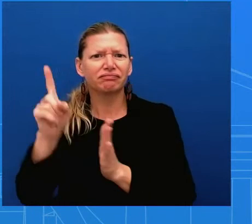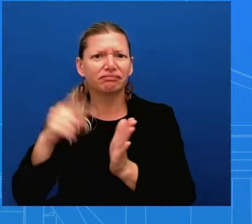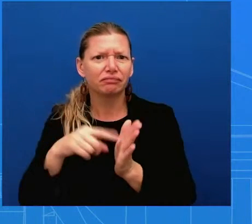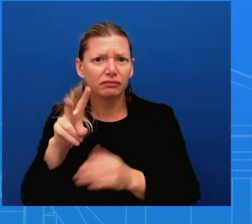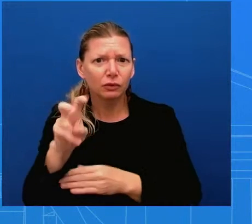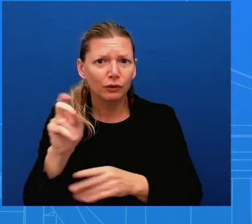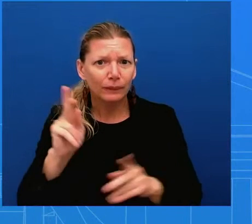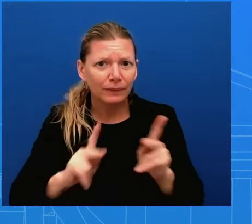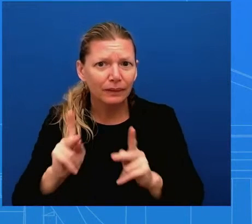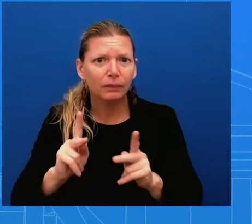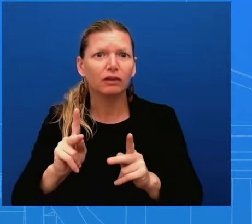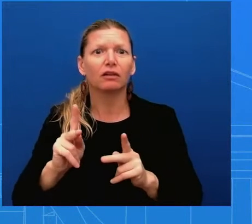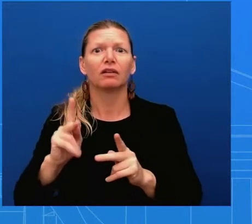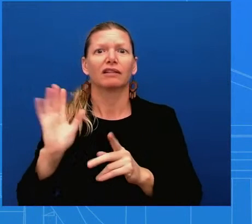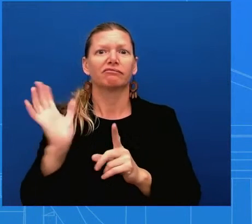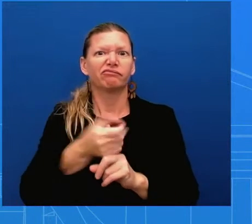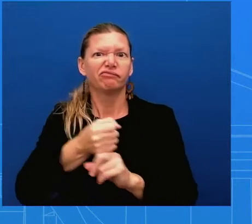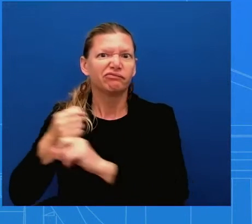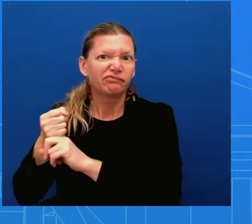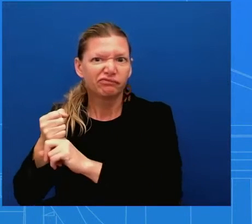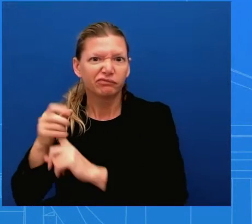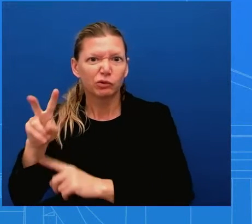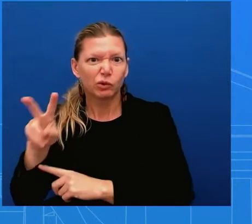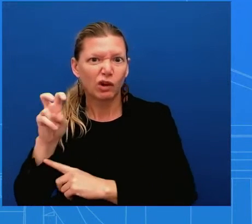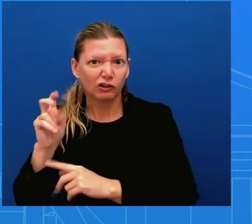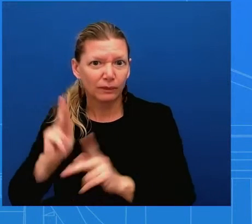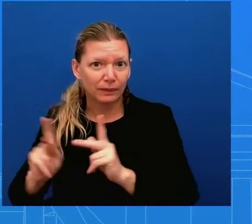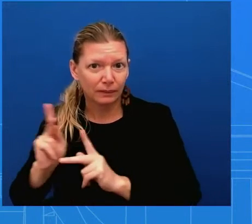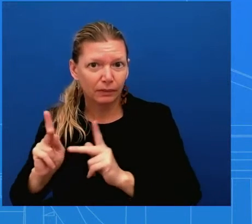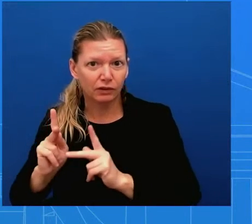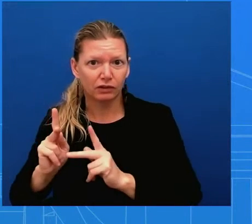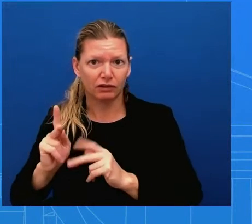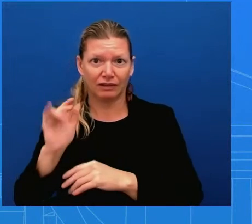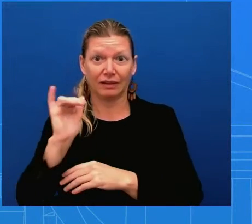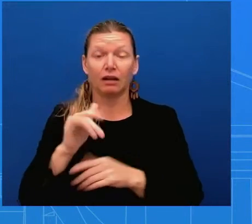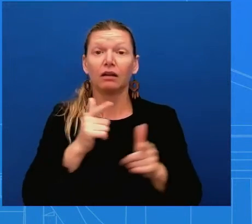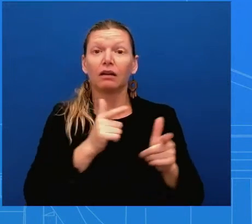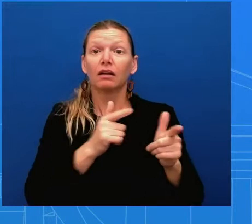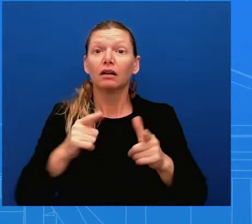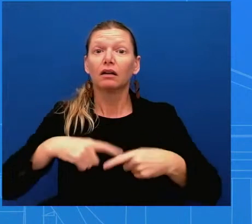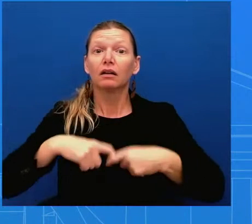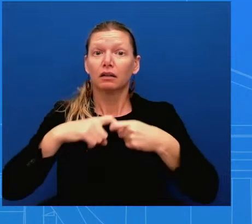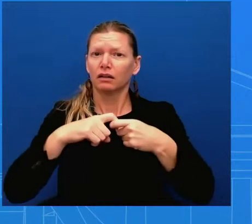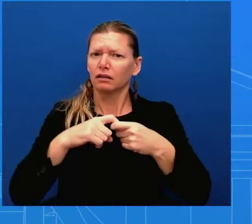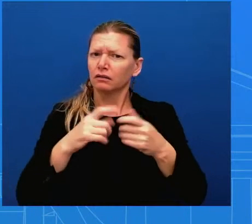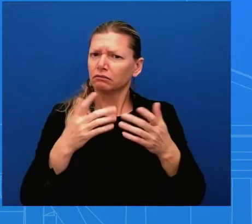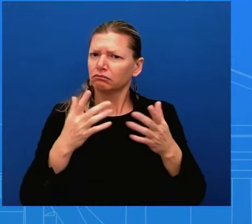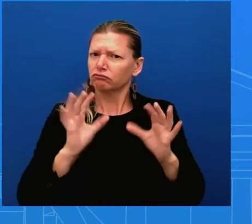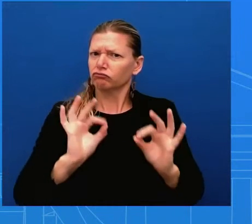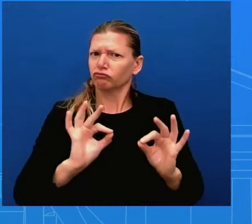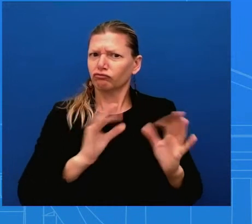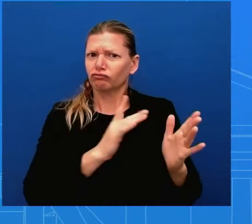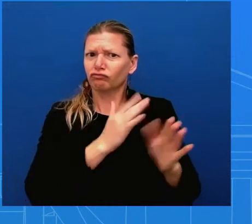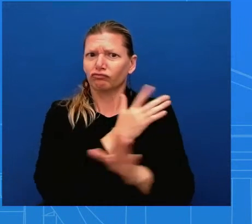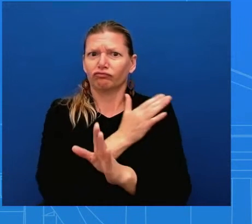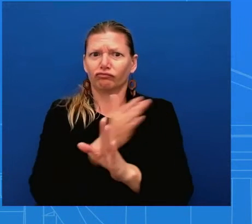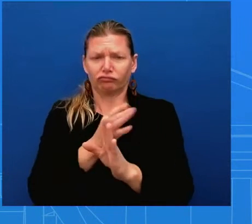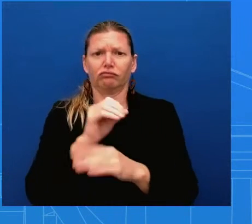Sinwar broke it. The President has made clear the United States wants to see Hamas defeated and justice delivered to Sinwar.